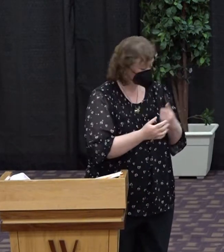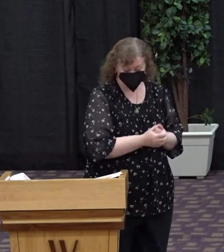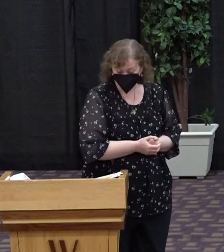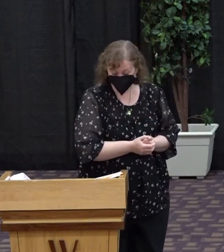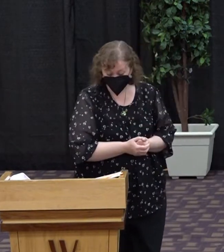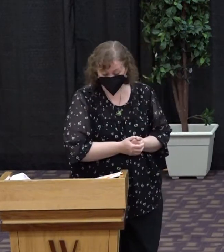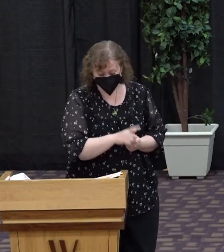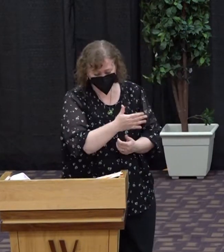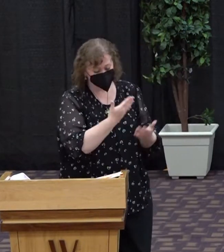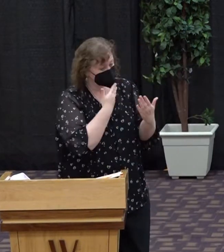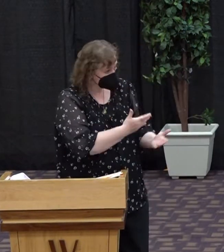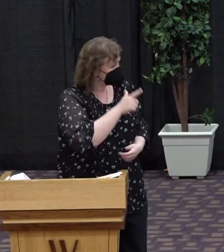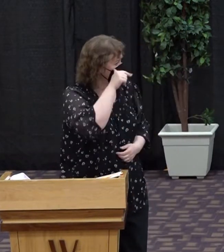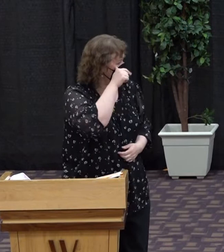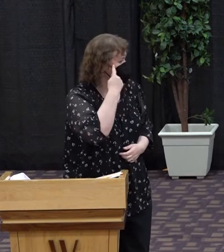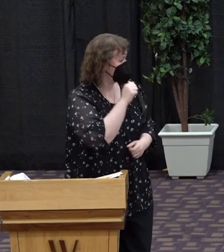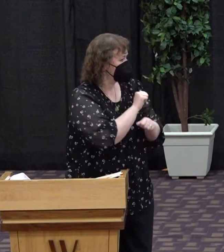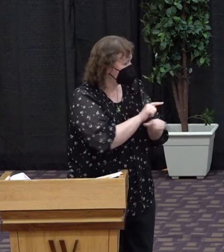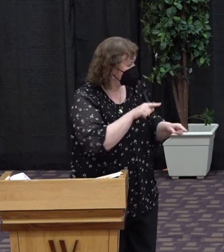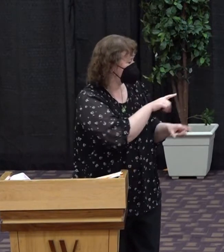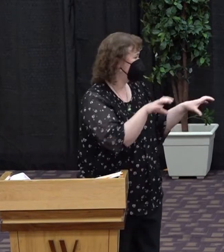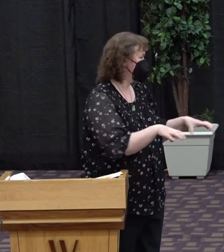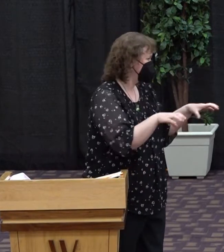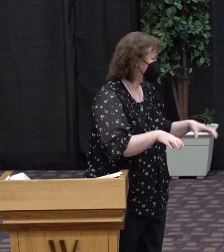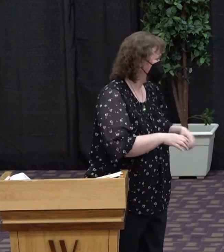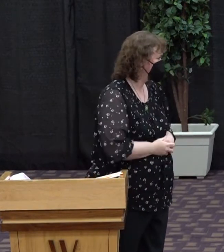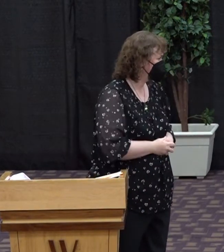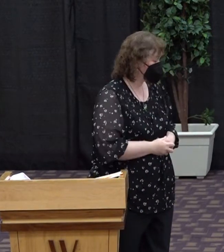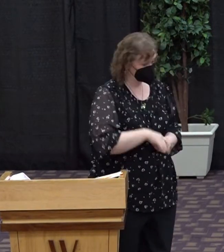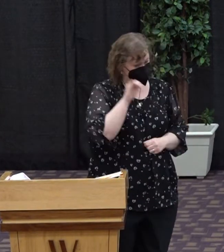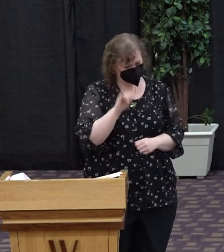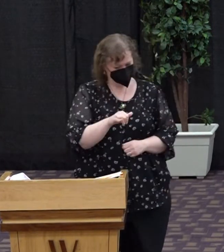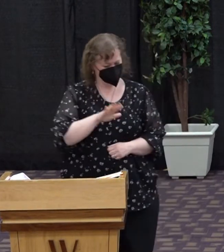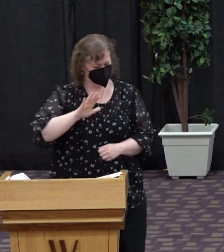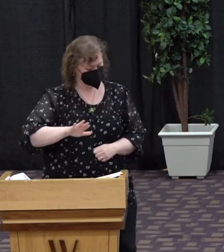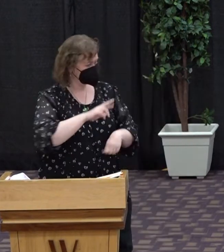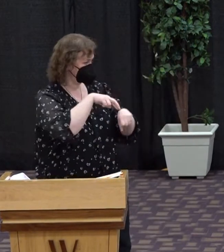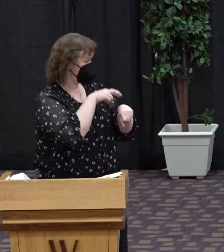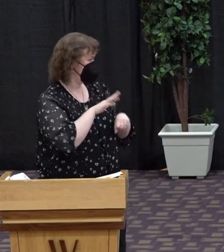You help and explain various topics. So, thank you, for everything that you do, Lena.